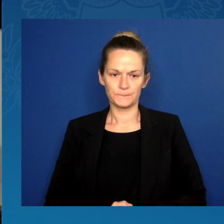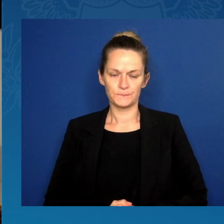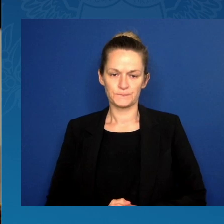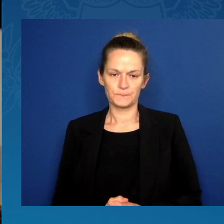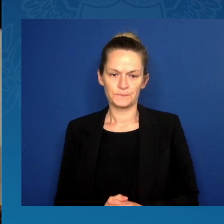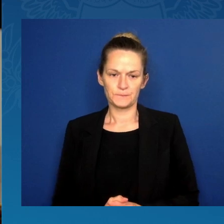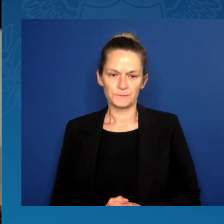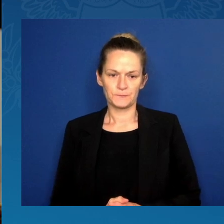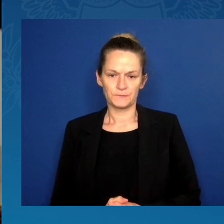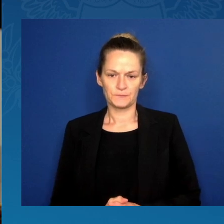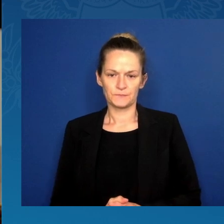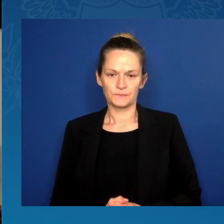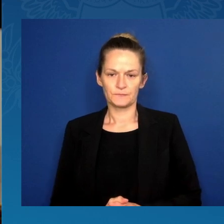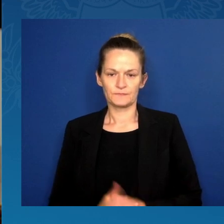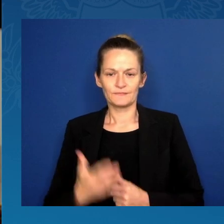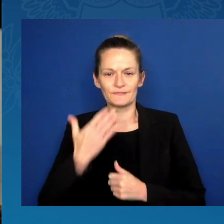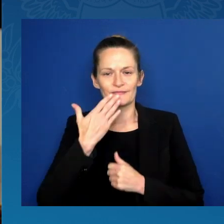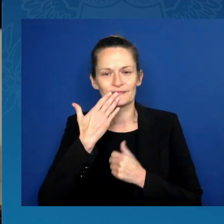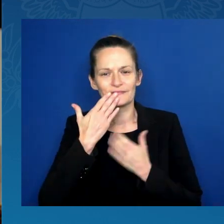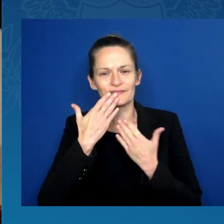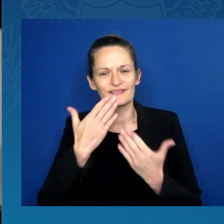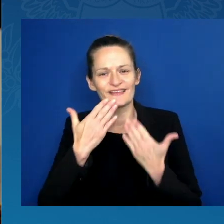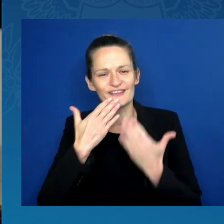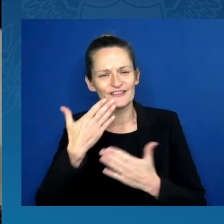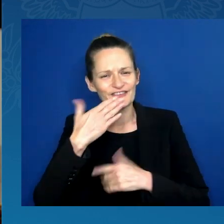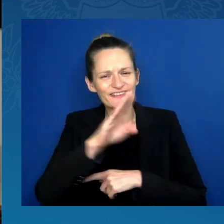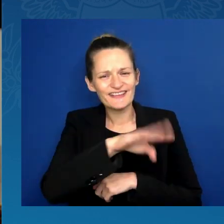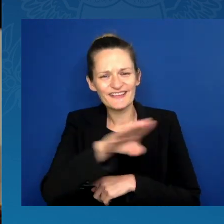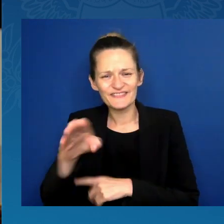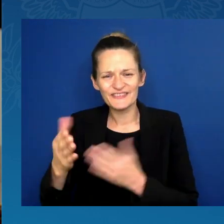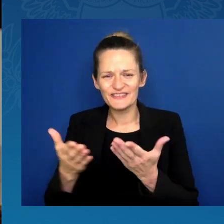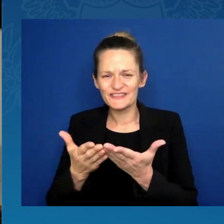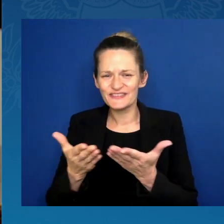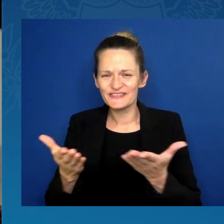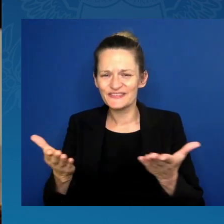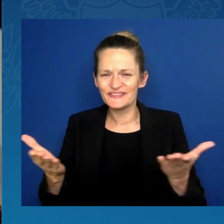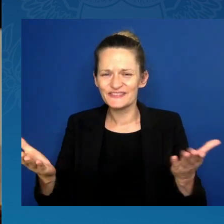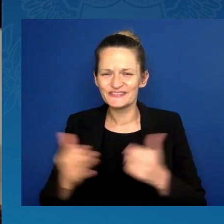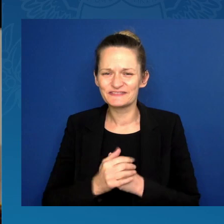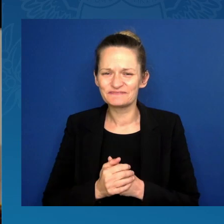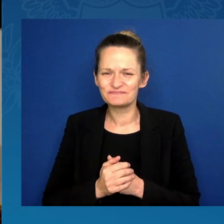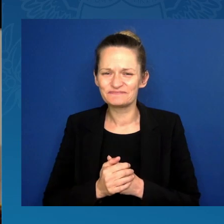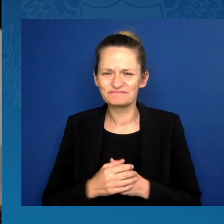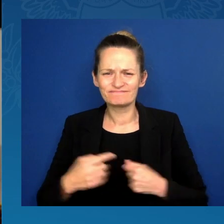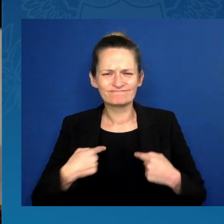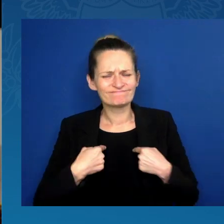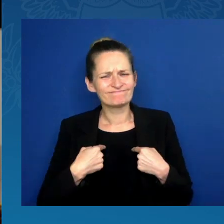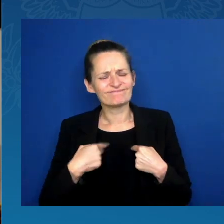The Vice President: Well, good afternoon. Good afternoon. I am very honored to greet and welcome